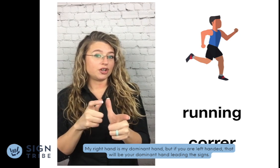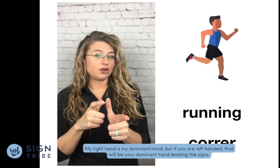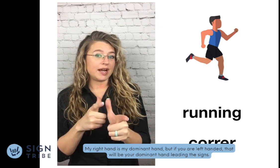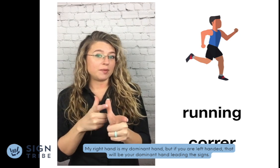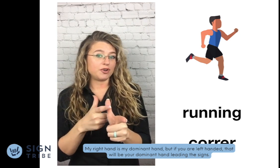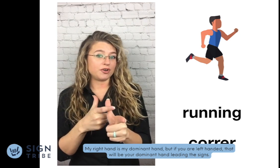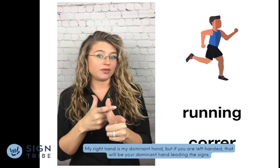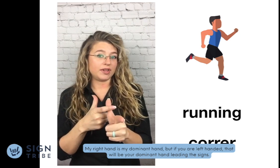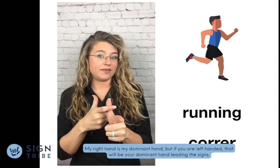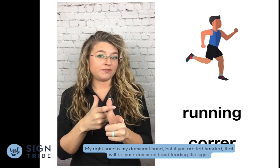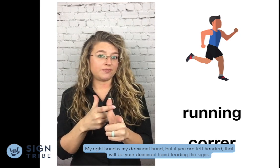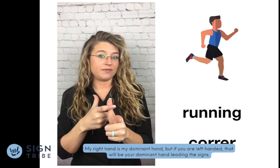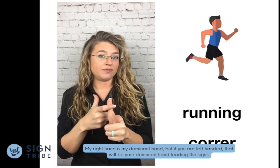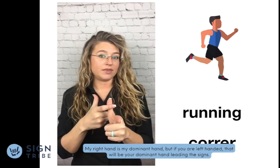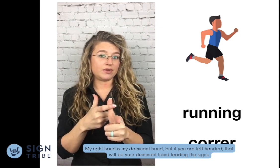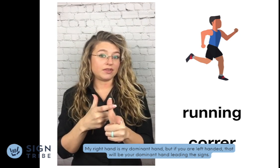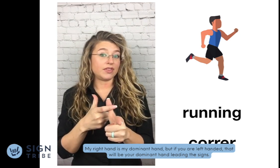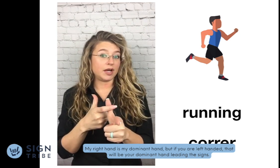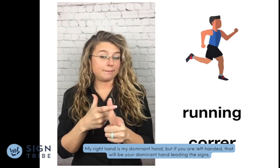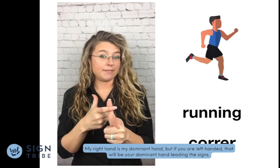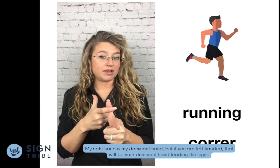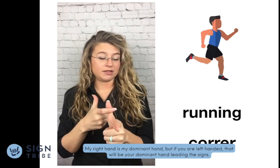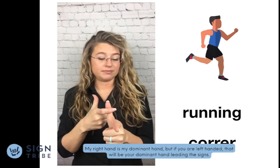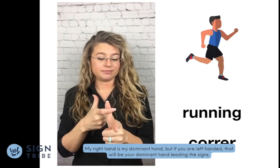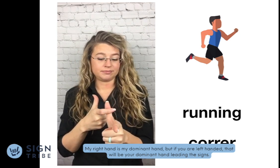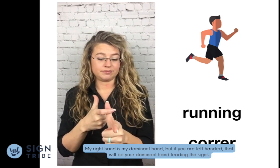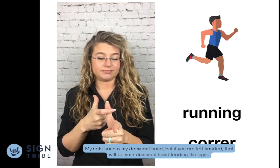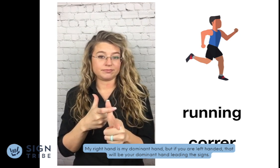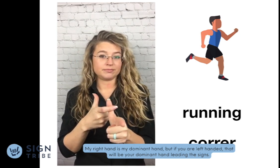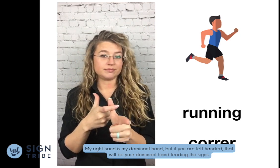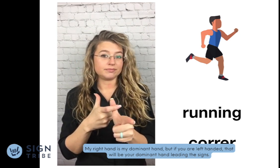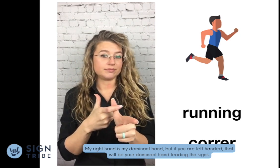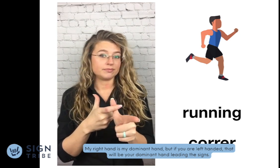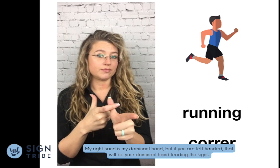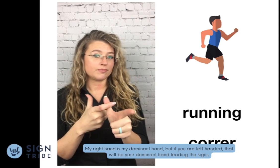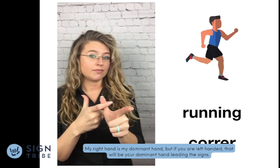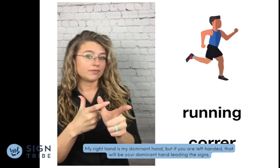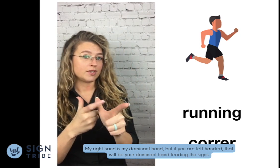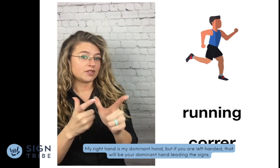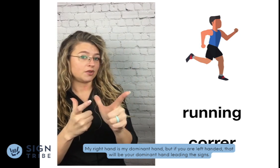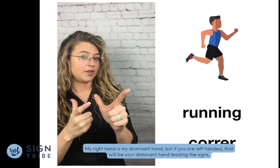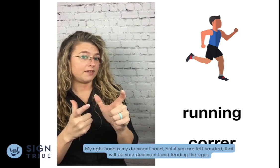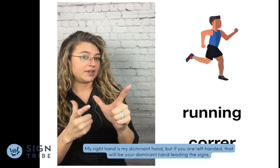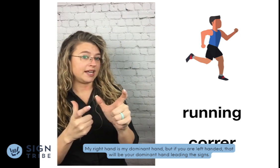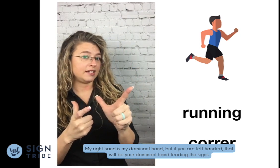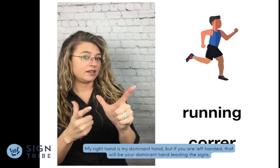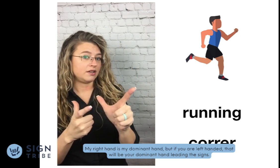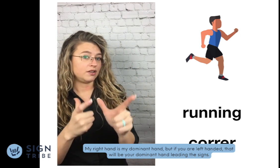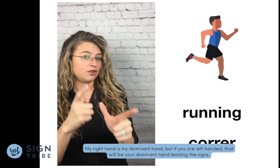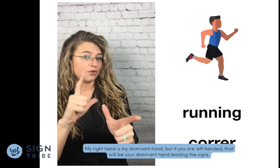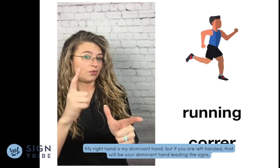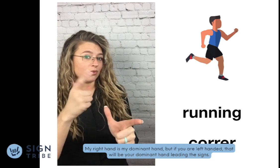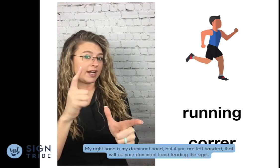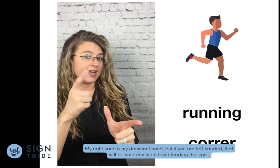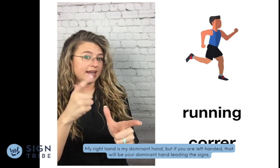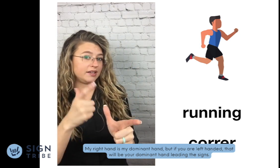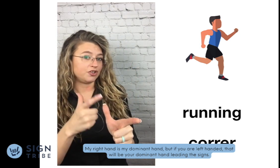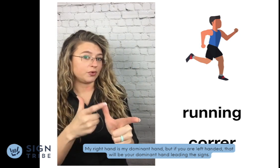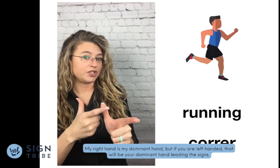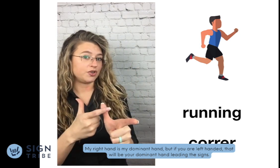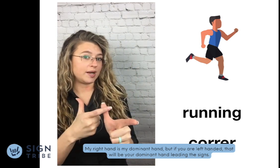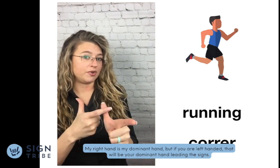grab your left thumb. So left hand, right hand, you're going to grab your